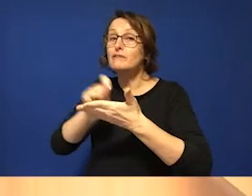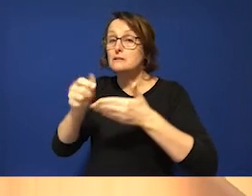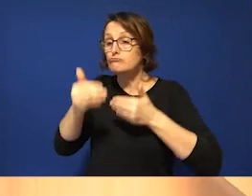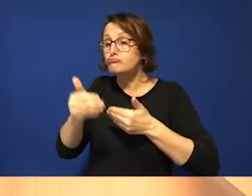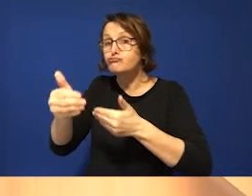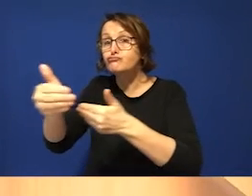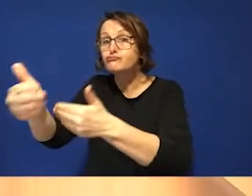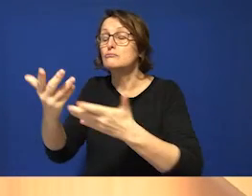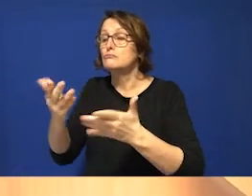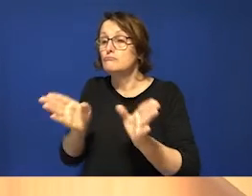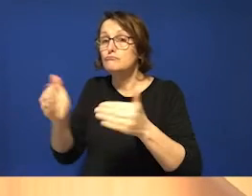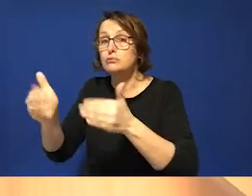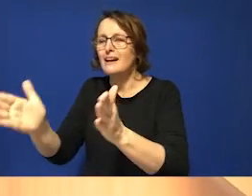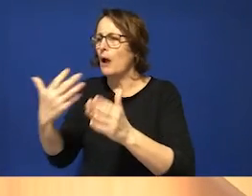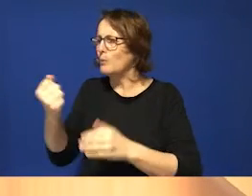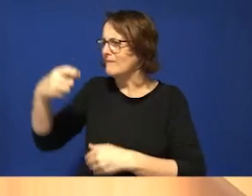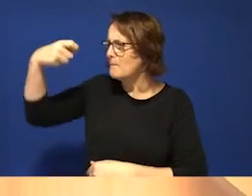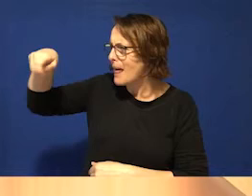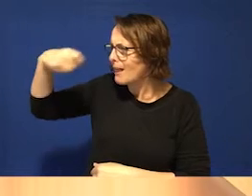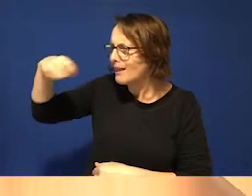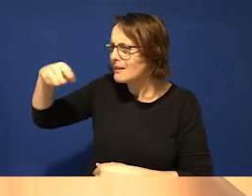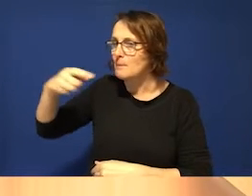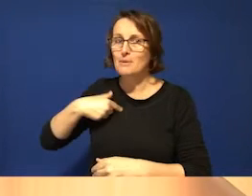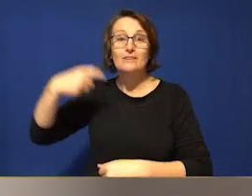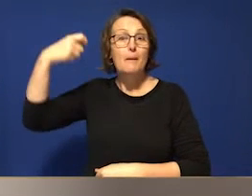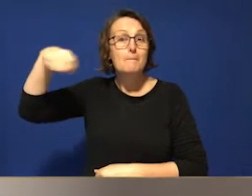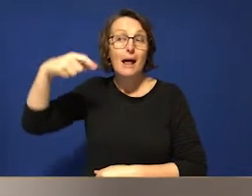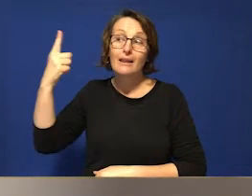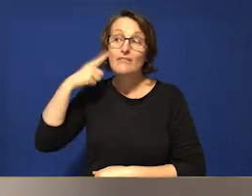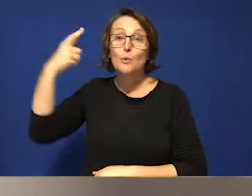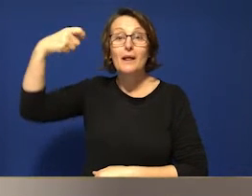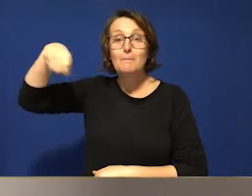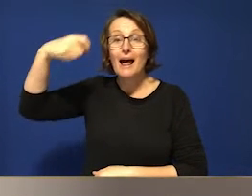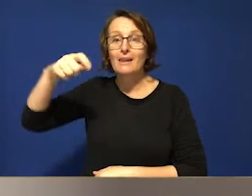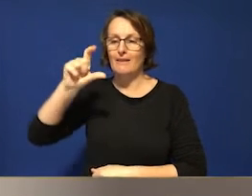And there's the ringing of the bells thing. Like basically when the bells ring and the two chambers